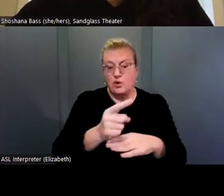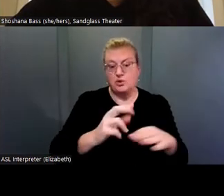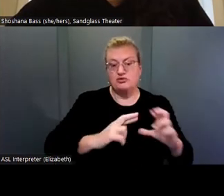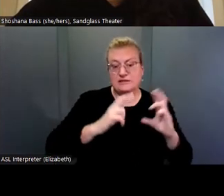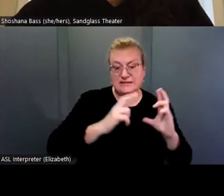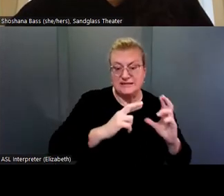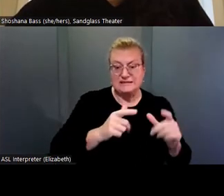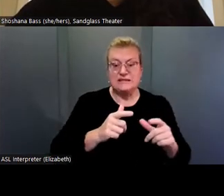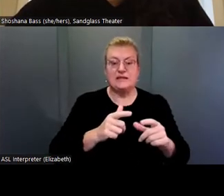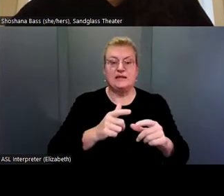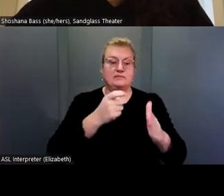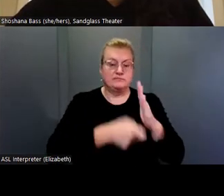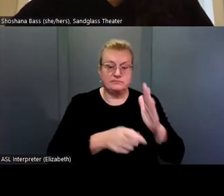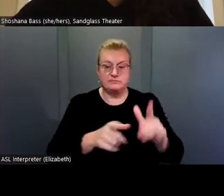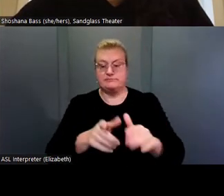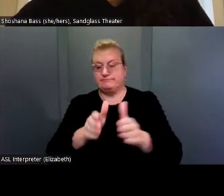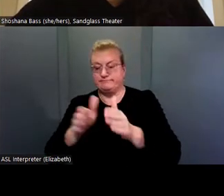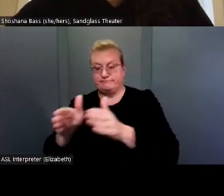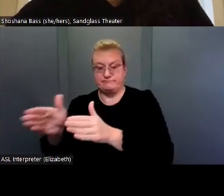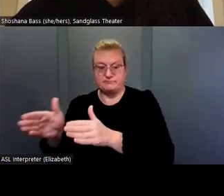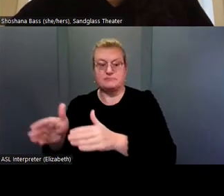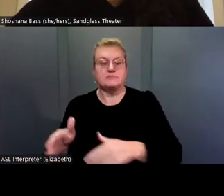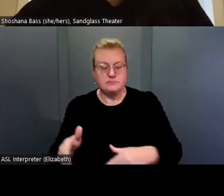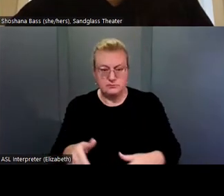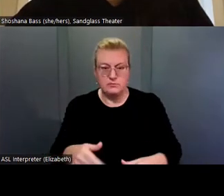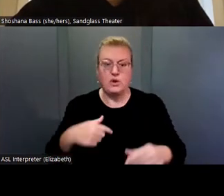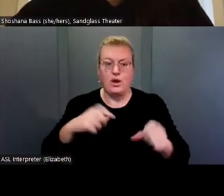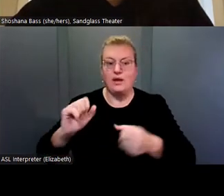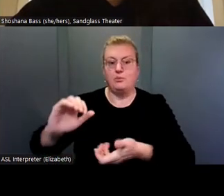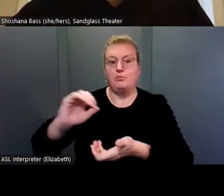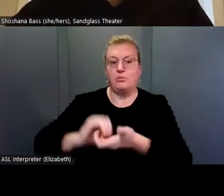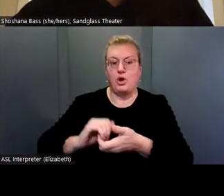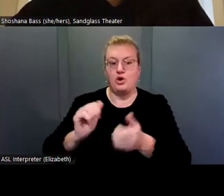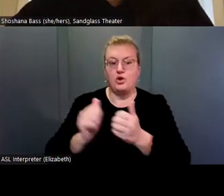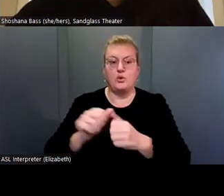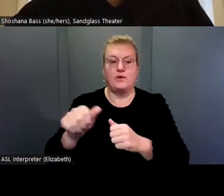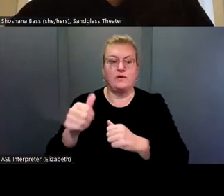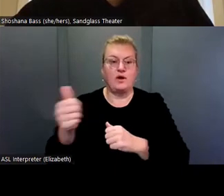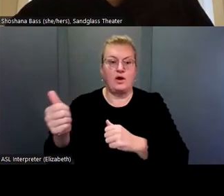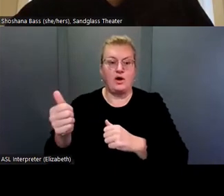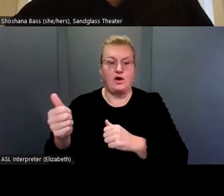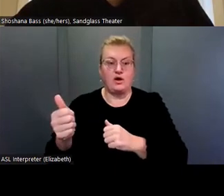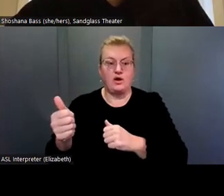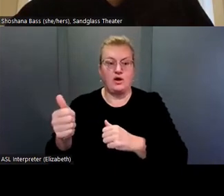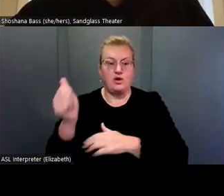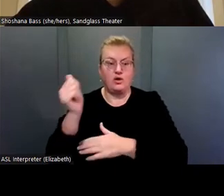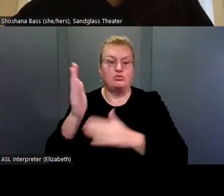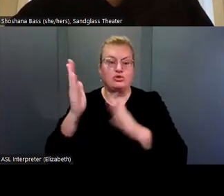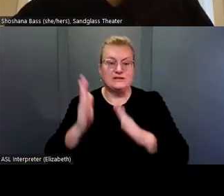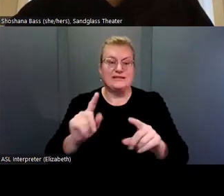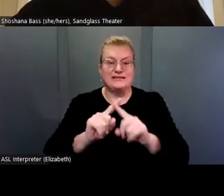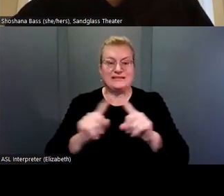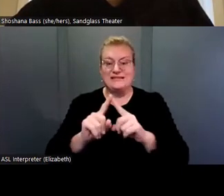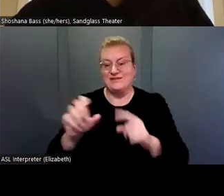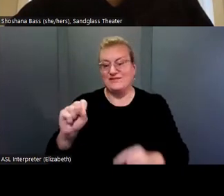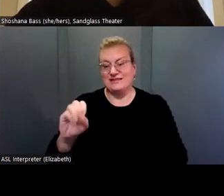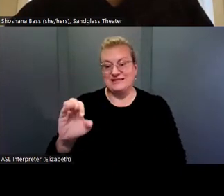and that has allowed me to partner with other presenters of different scales for a NEST 3.